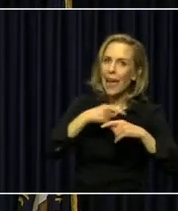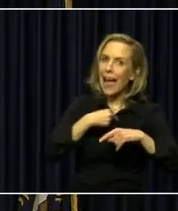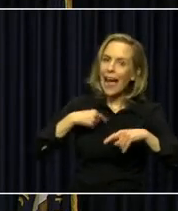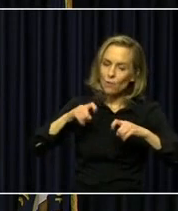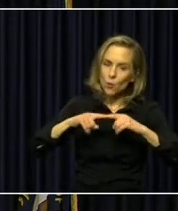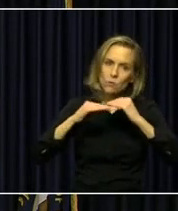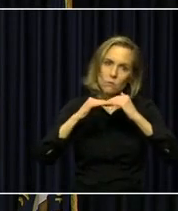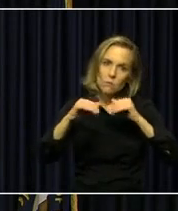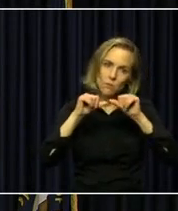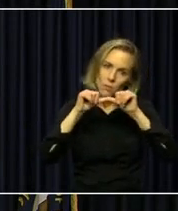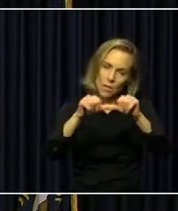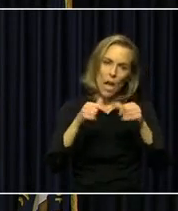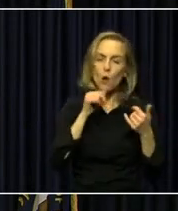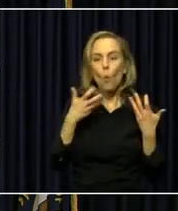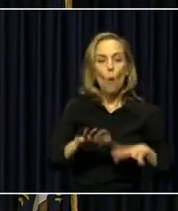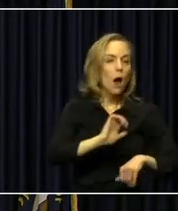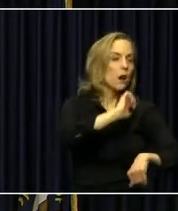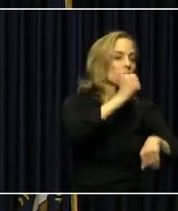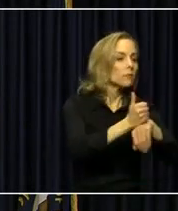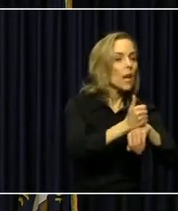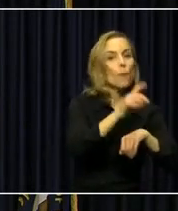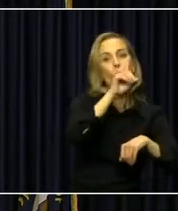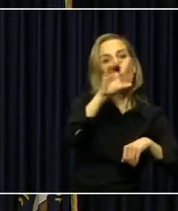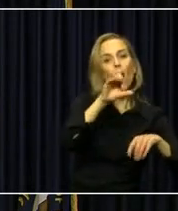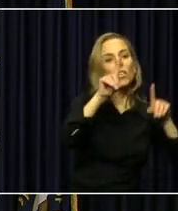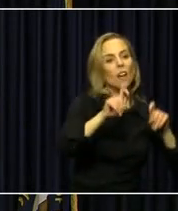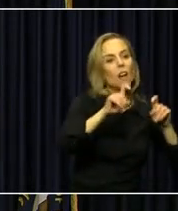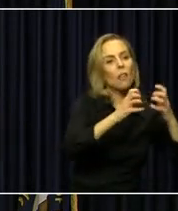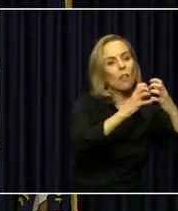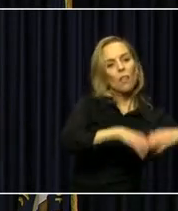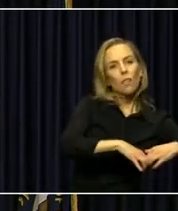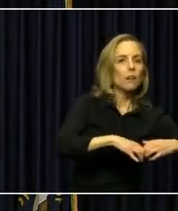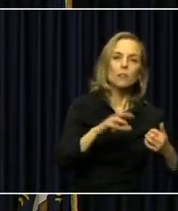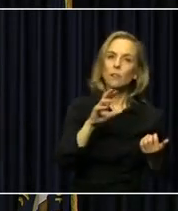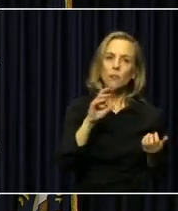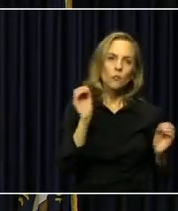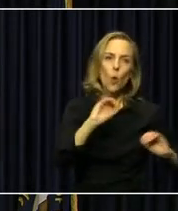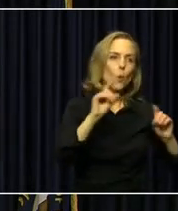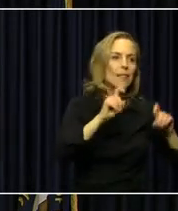SO CONTACT TRACING. YES.